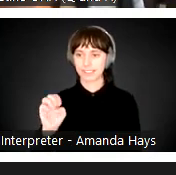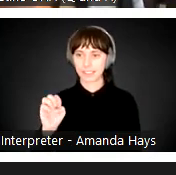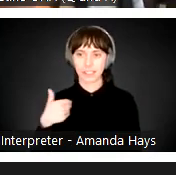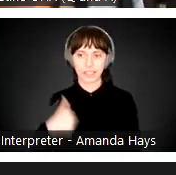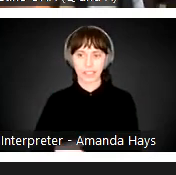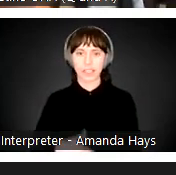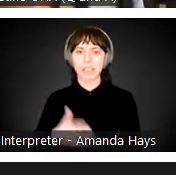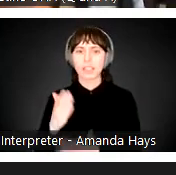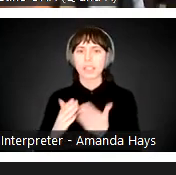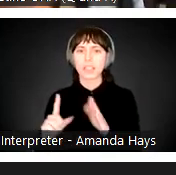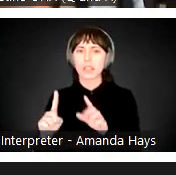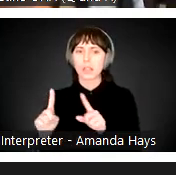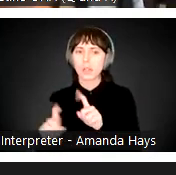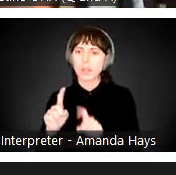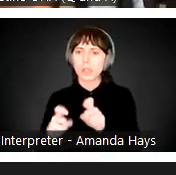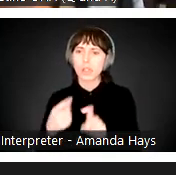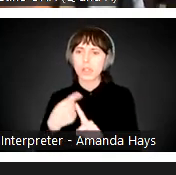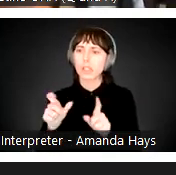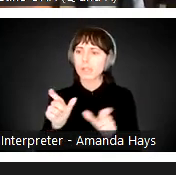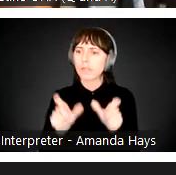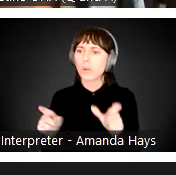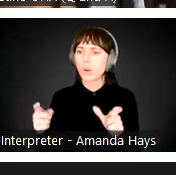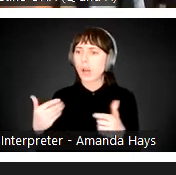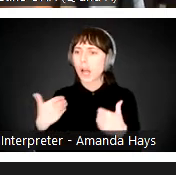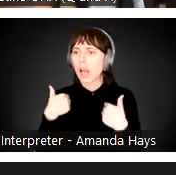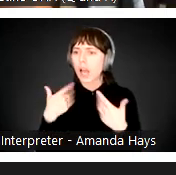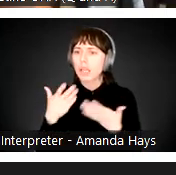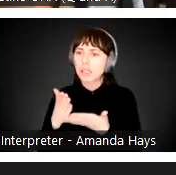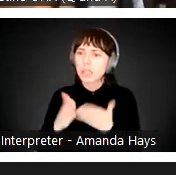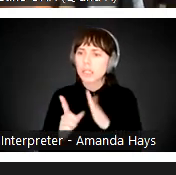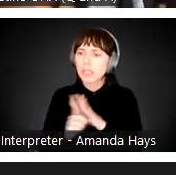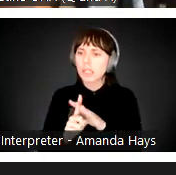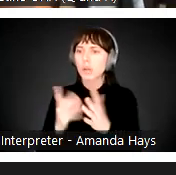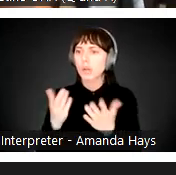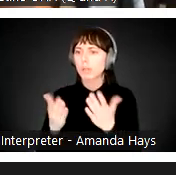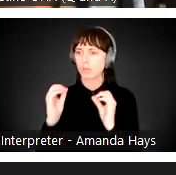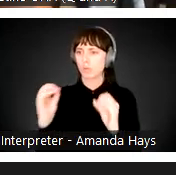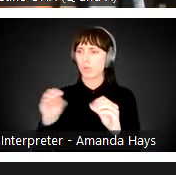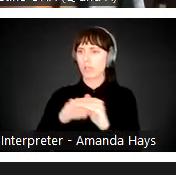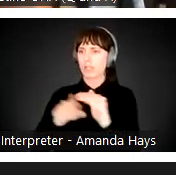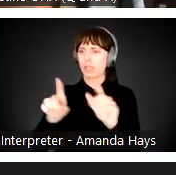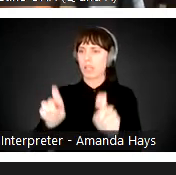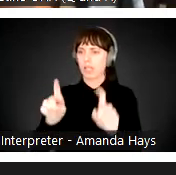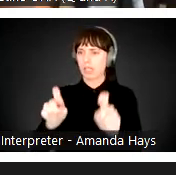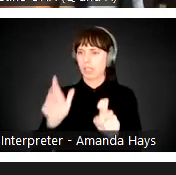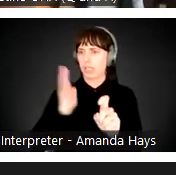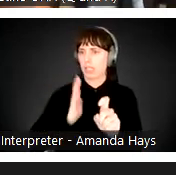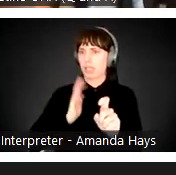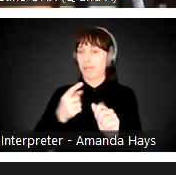folks who had mild symptoms or didn't have access to testing at the time, but